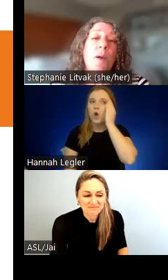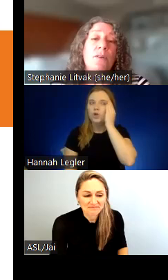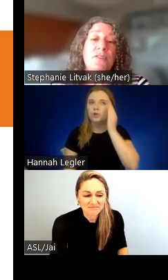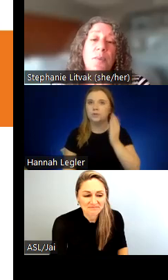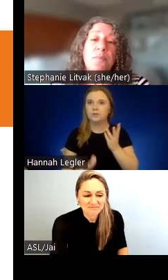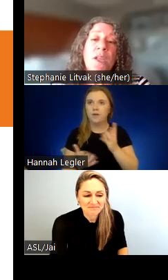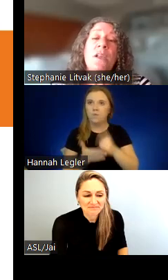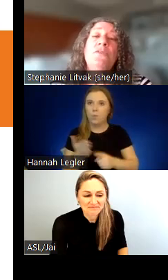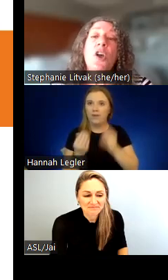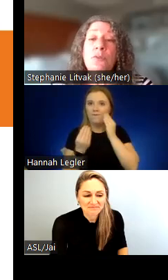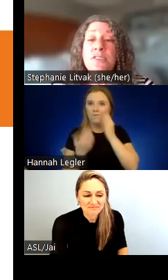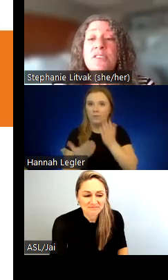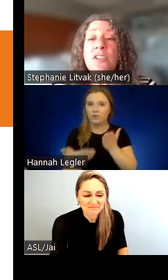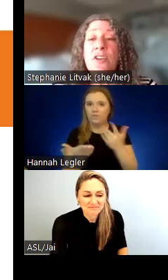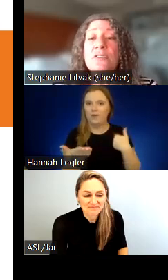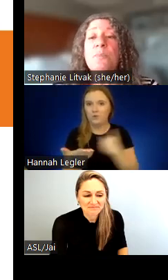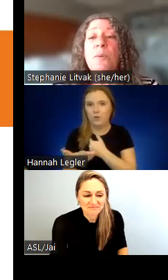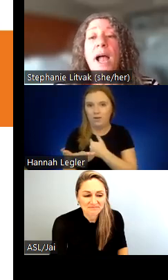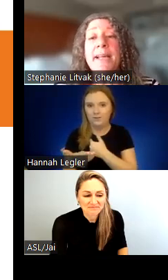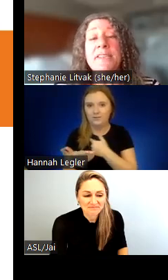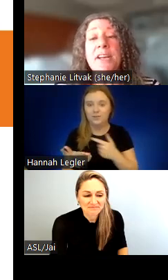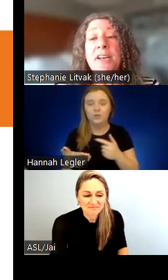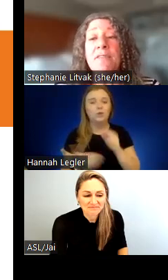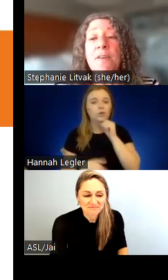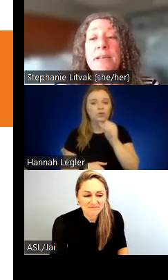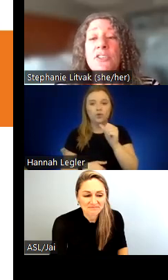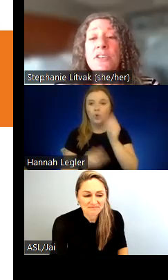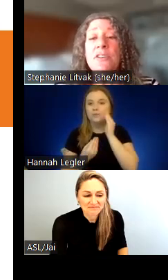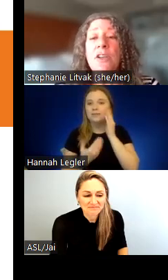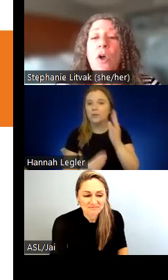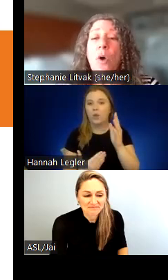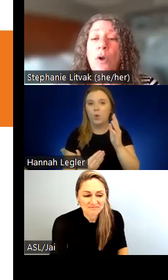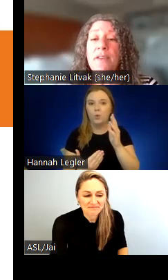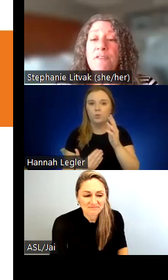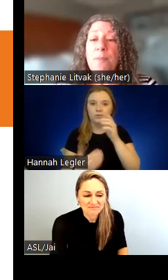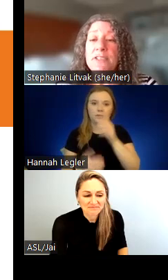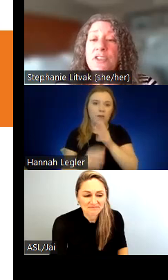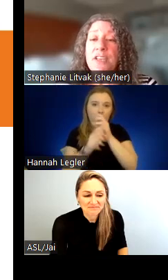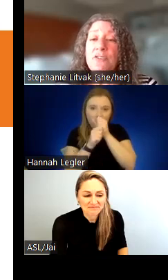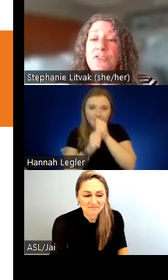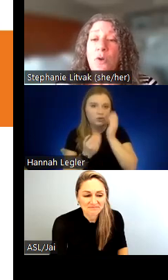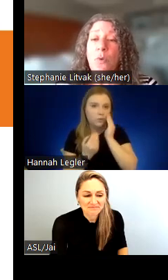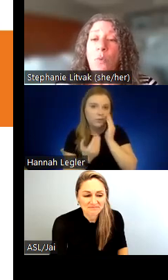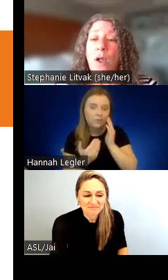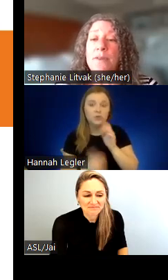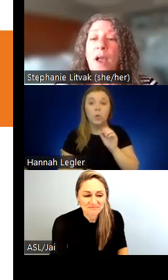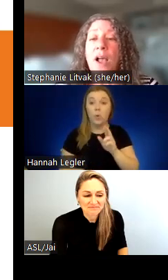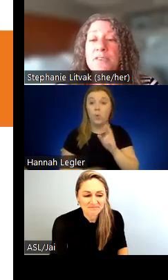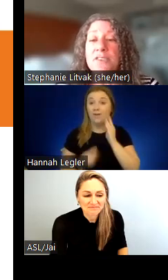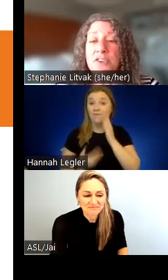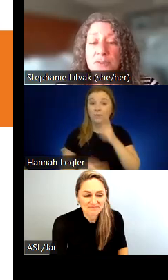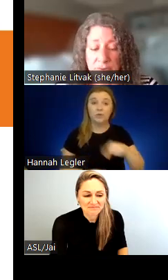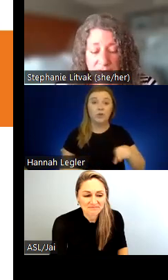Don't disclose proprietary information or information that you don't want us to use